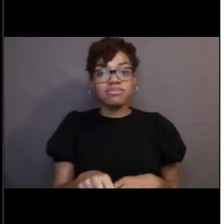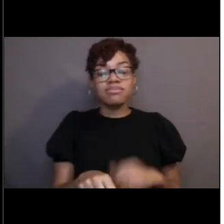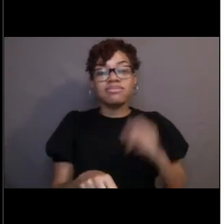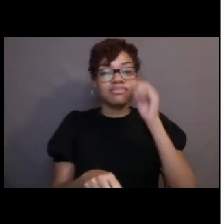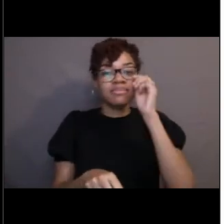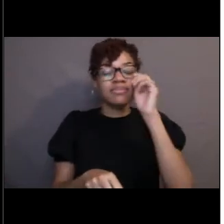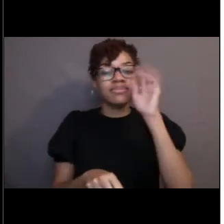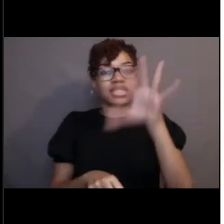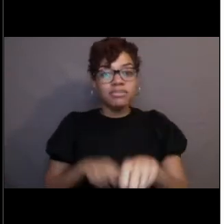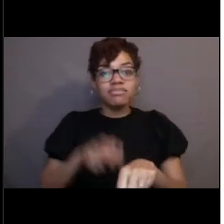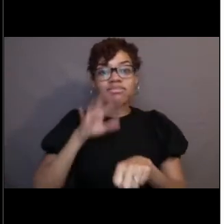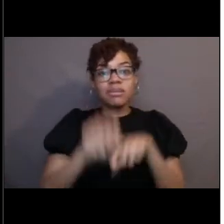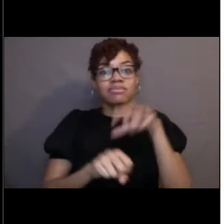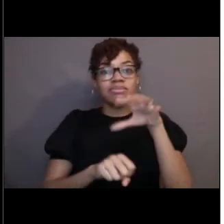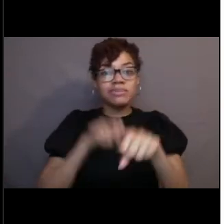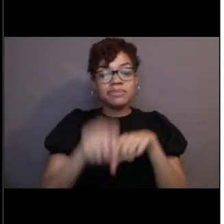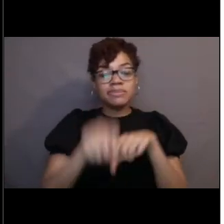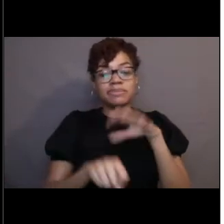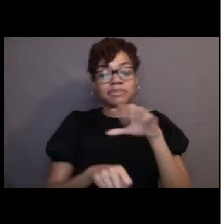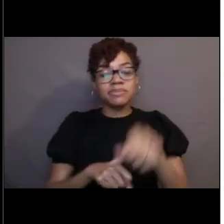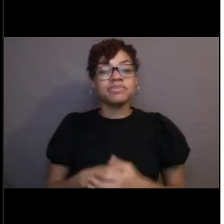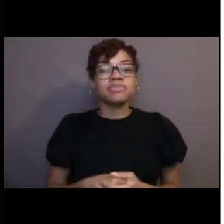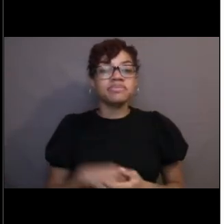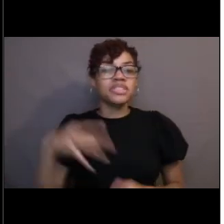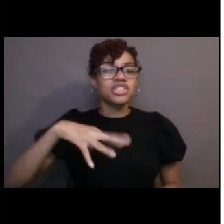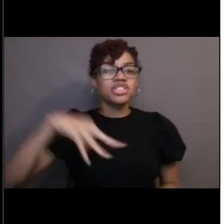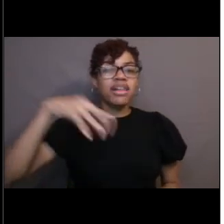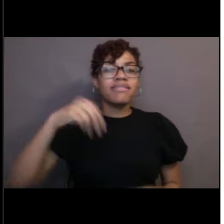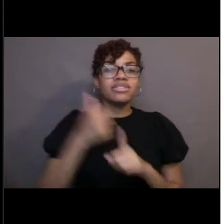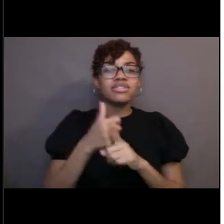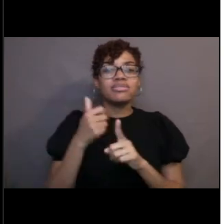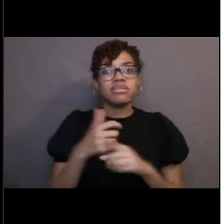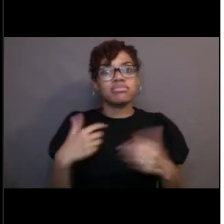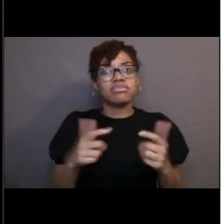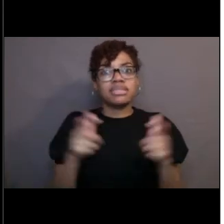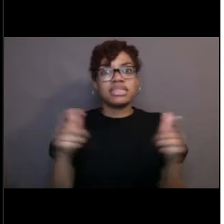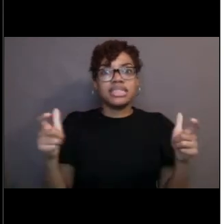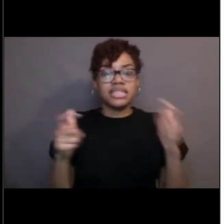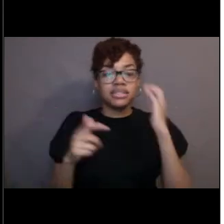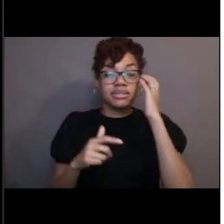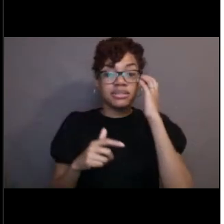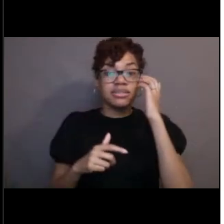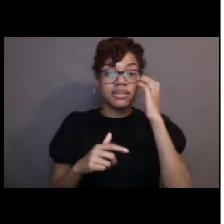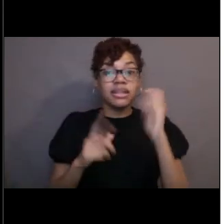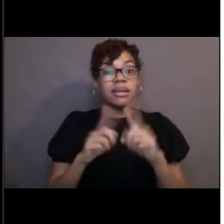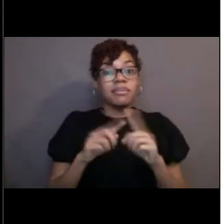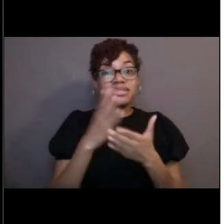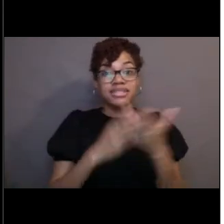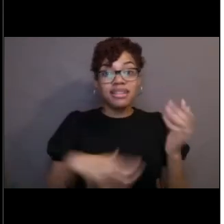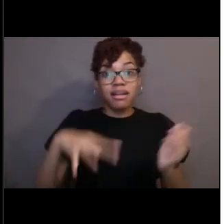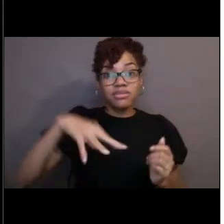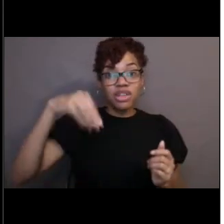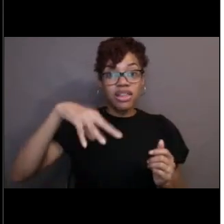And the jellyfish are pretty substantially sized, but there are much bigger jellyfish in the world that the leatherbacks will also try and eat.